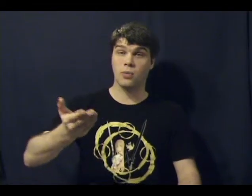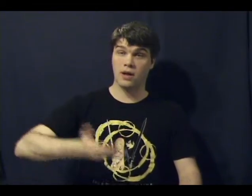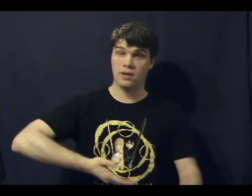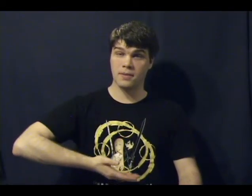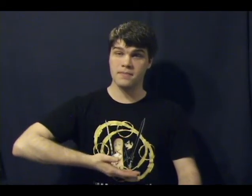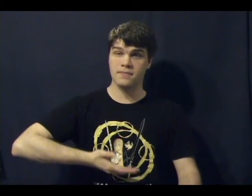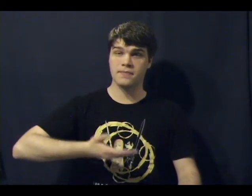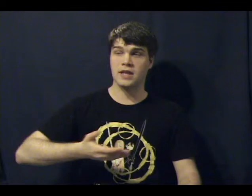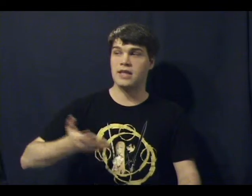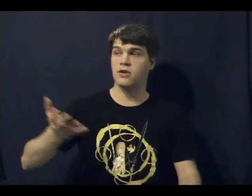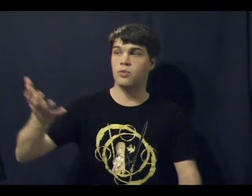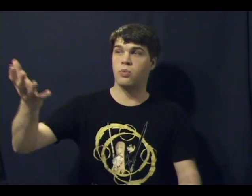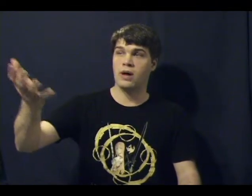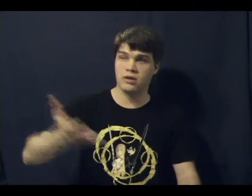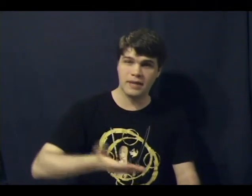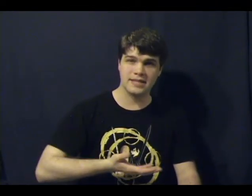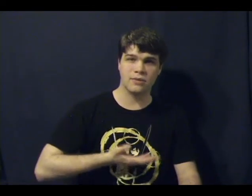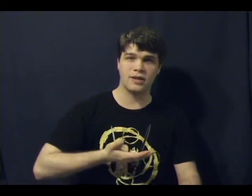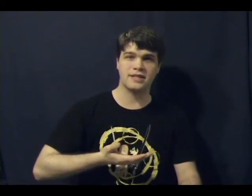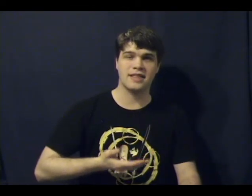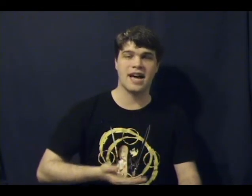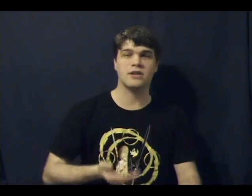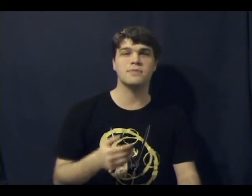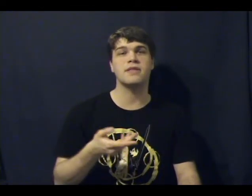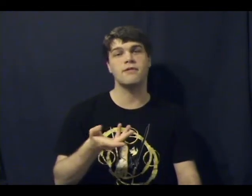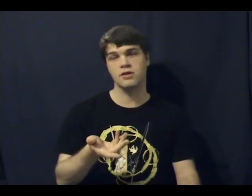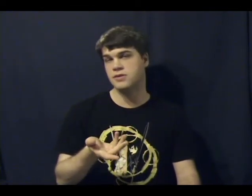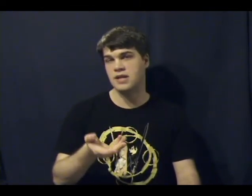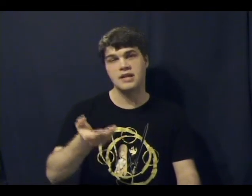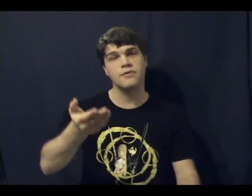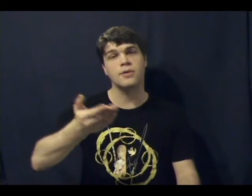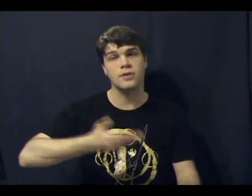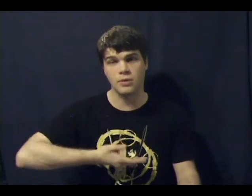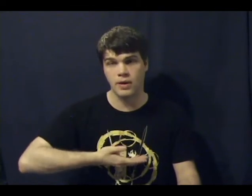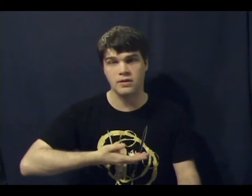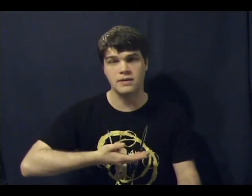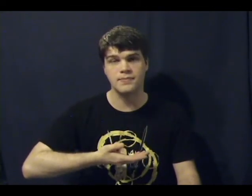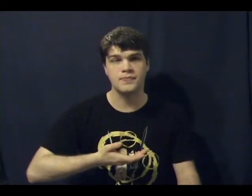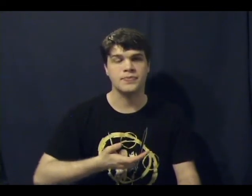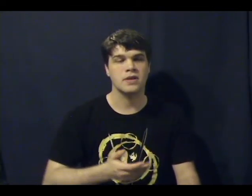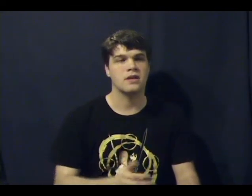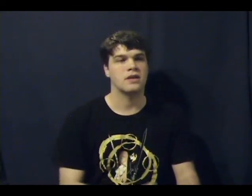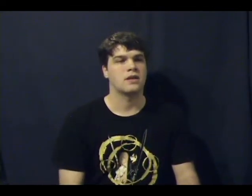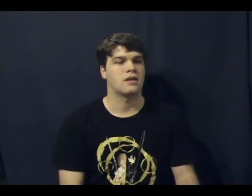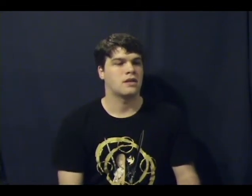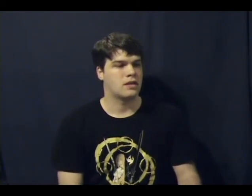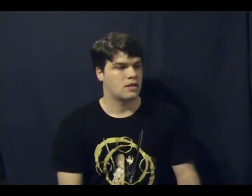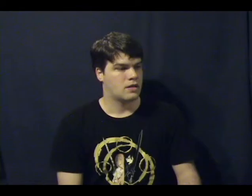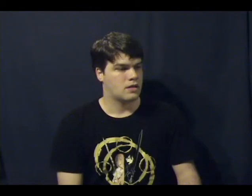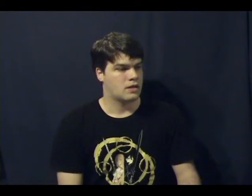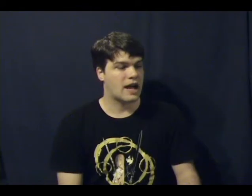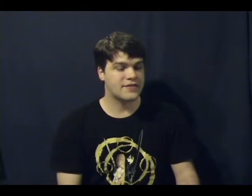welcome, like they're welcoming someone into the house but they've also signed it for you're welcome.